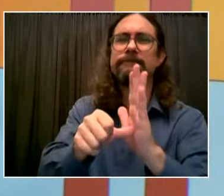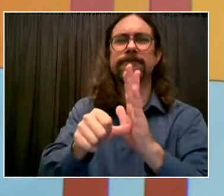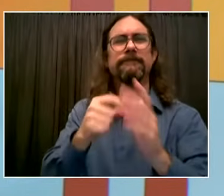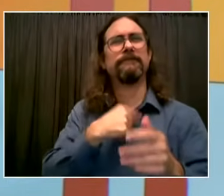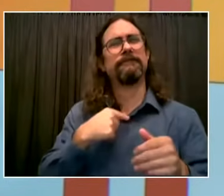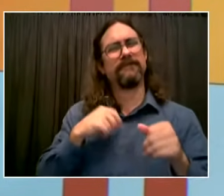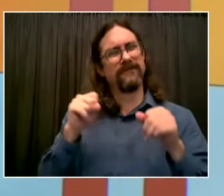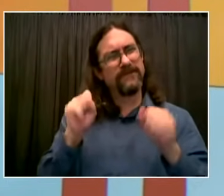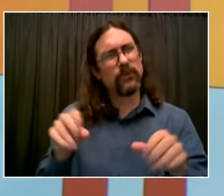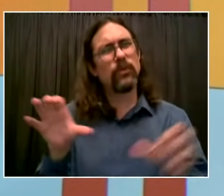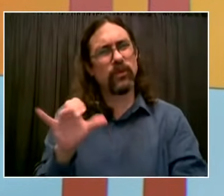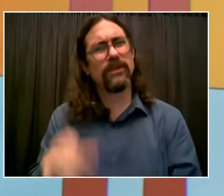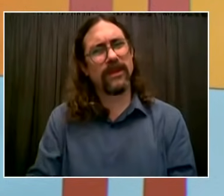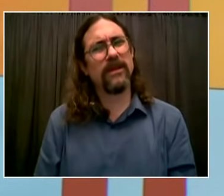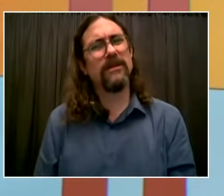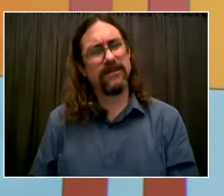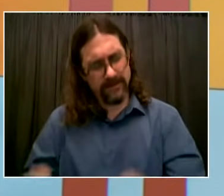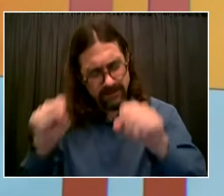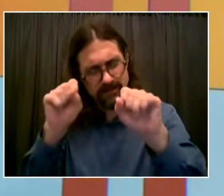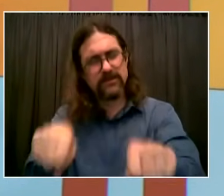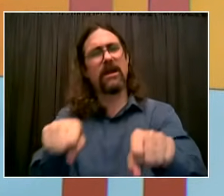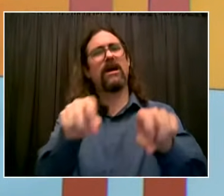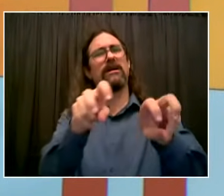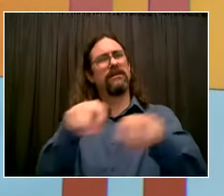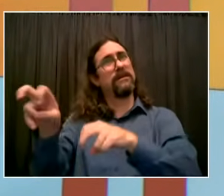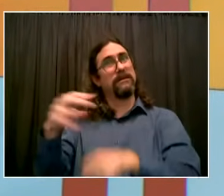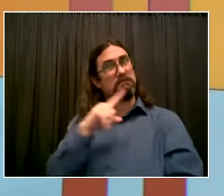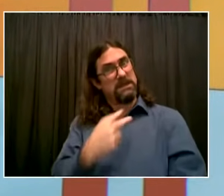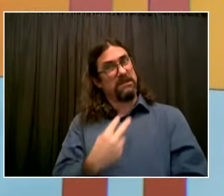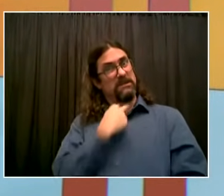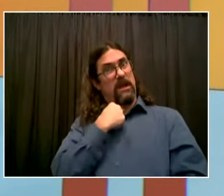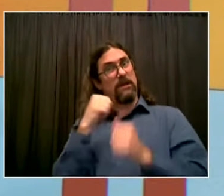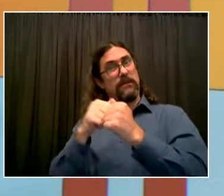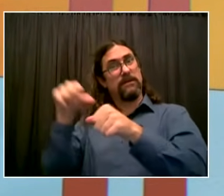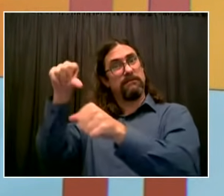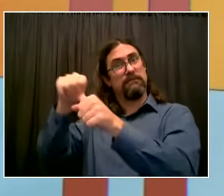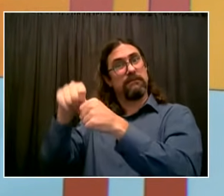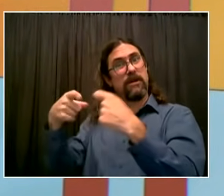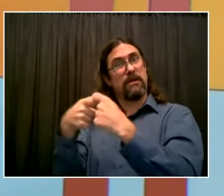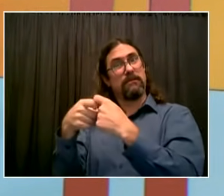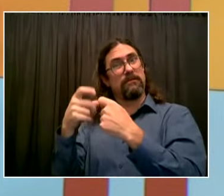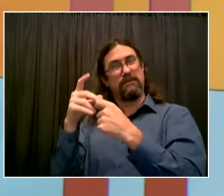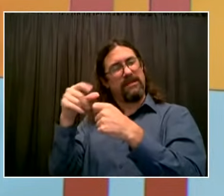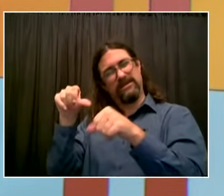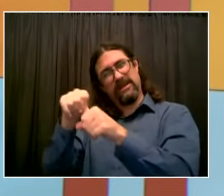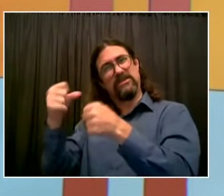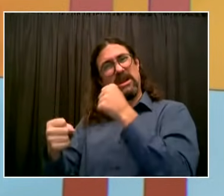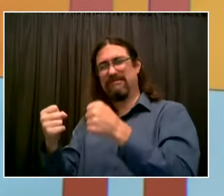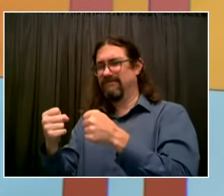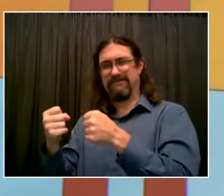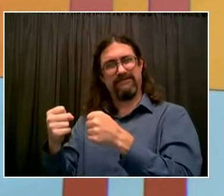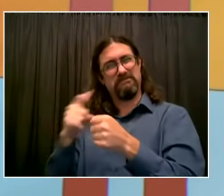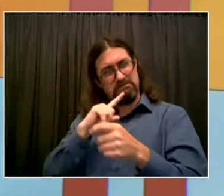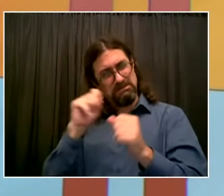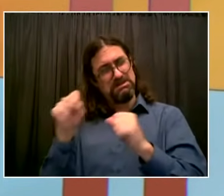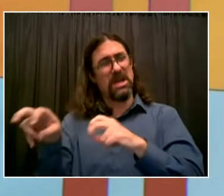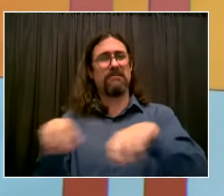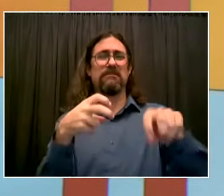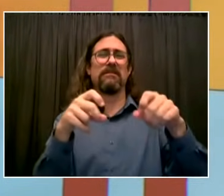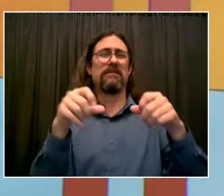REAYLL CLEAR. ALL THESE THINGS CAN BE DONE. WE LITERALLY HAVE NOT FOUND SOMETHING WE COULDN'T DO. WE HAD TO JUST DO